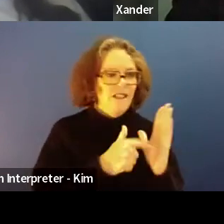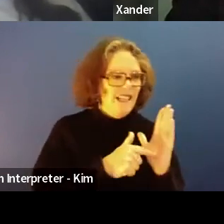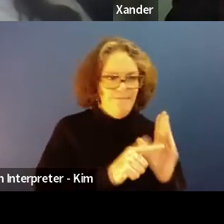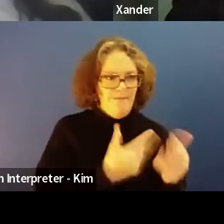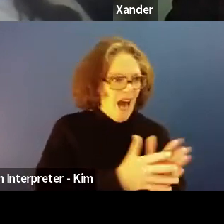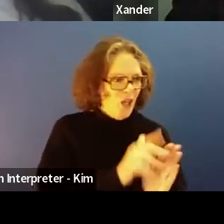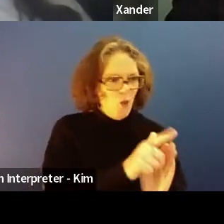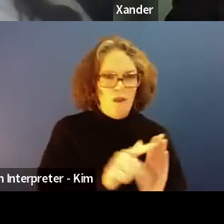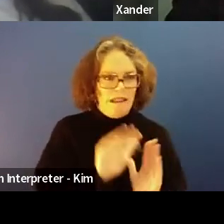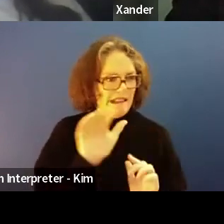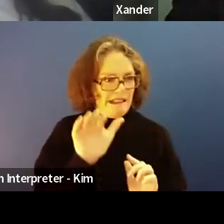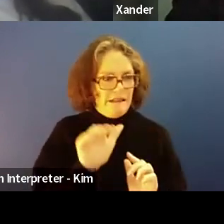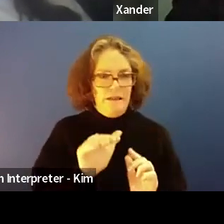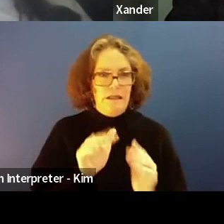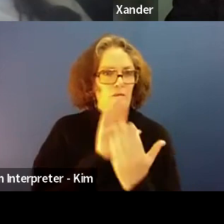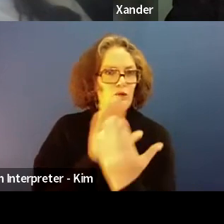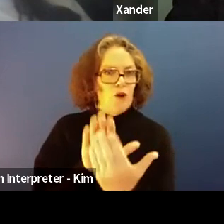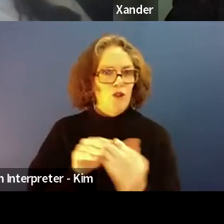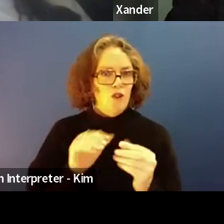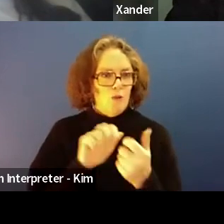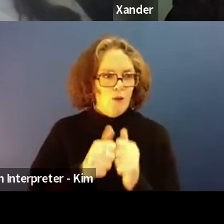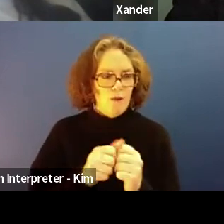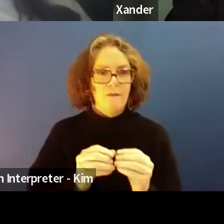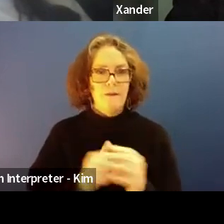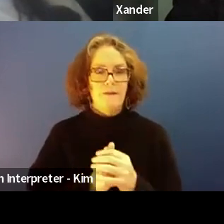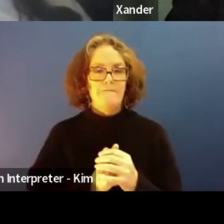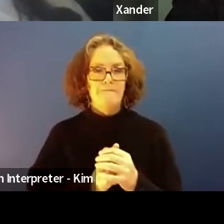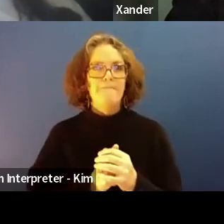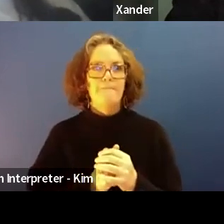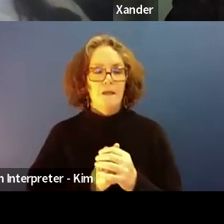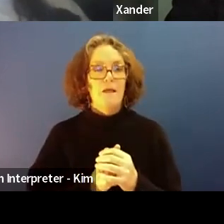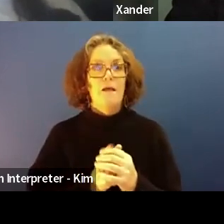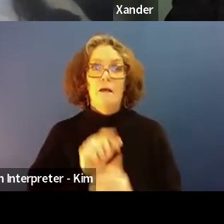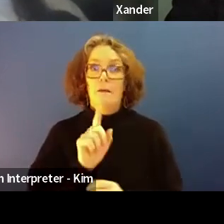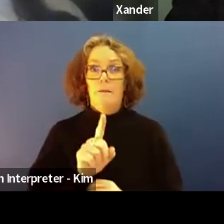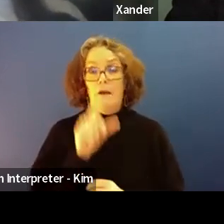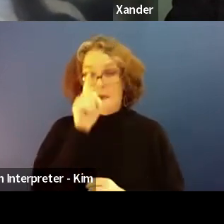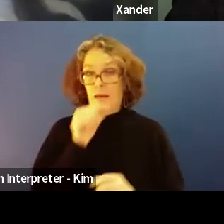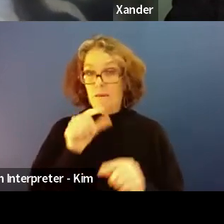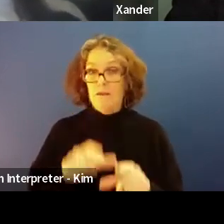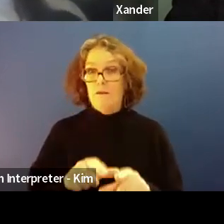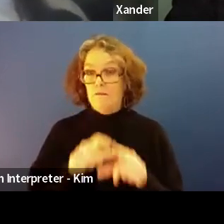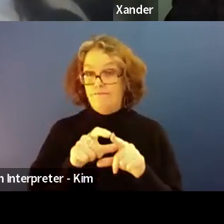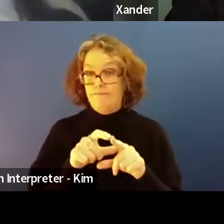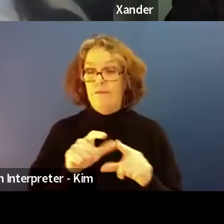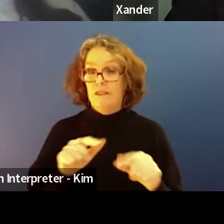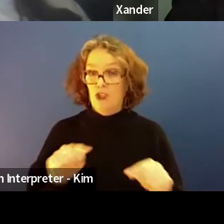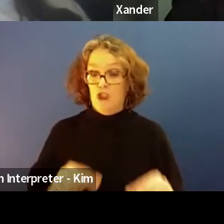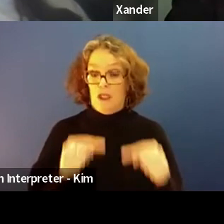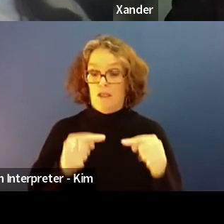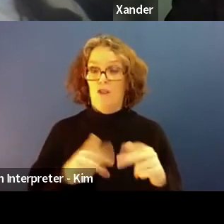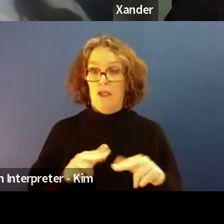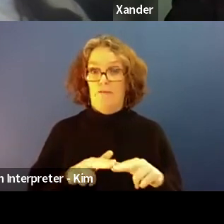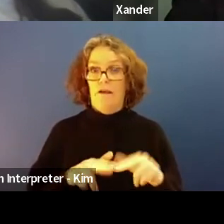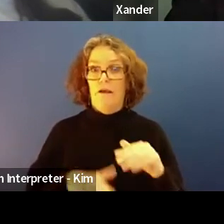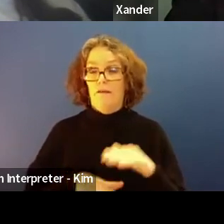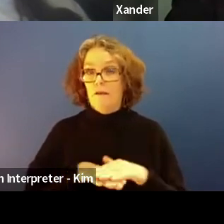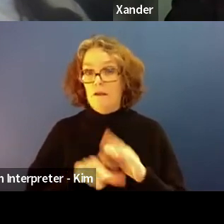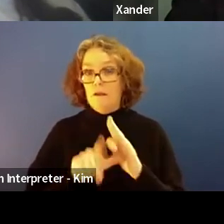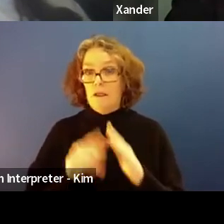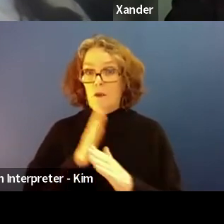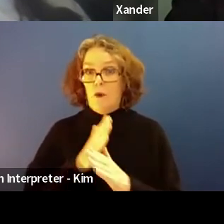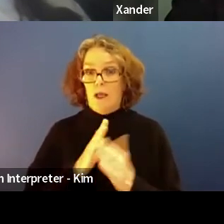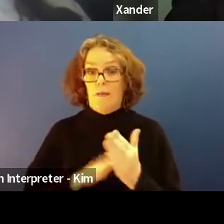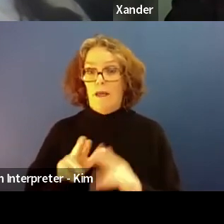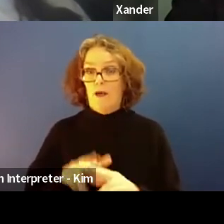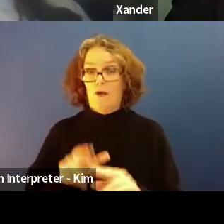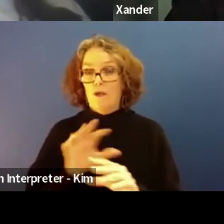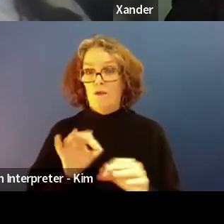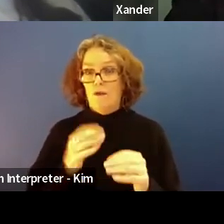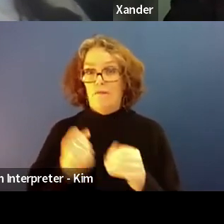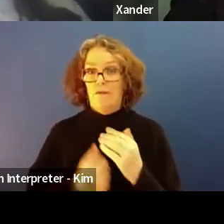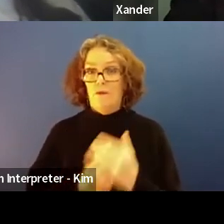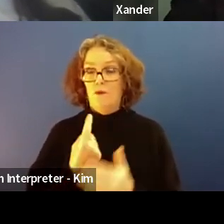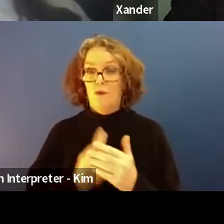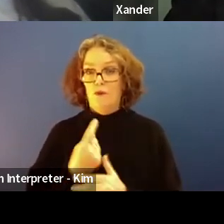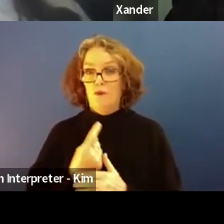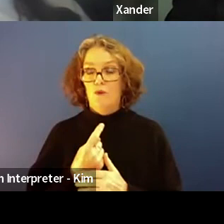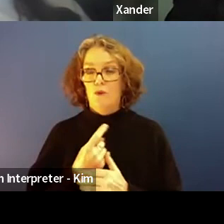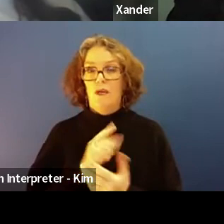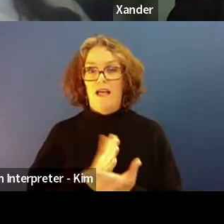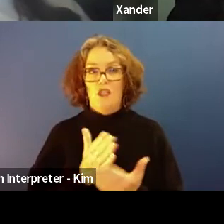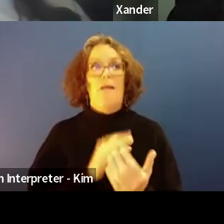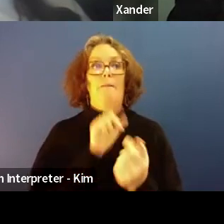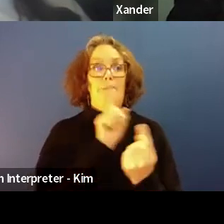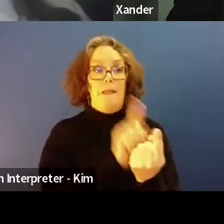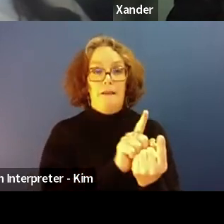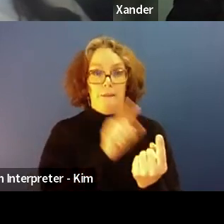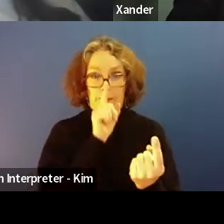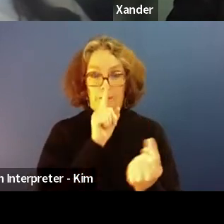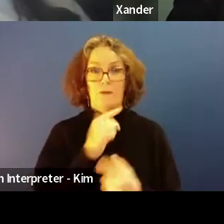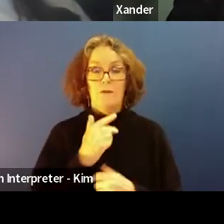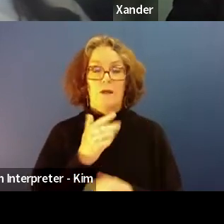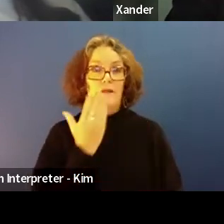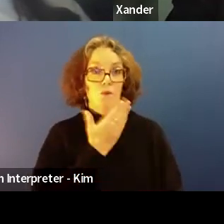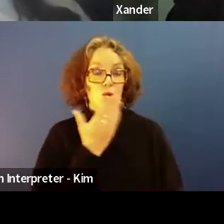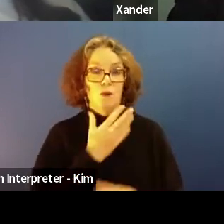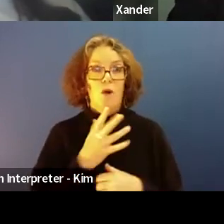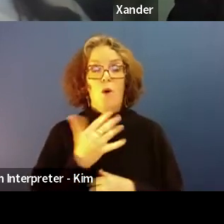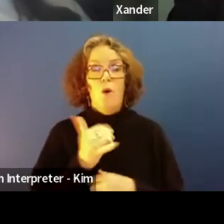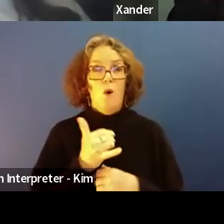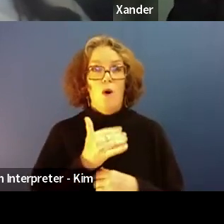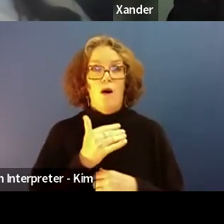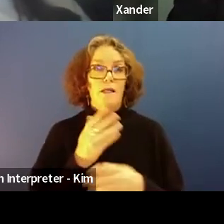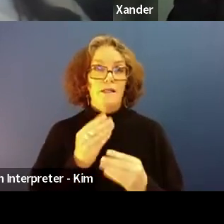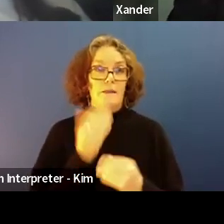So, I'm conscious that that that can be challenging. If you are full time working parent and you don't have that opportunity to connect you know physically at the school, or if it's a different sort of school where they don't encourage parents to step